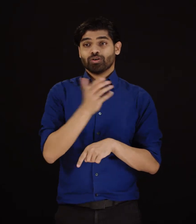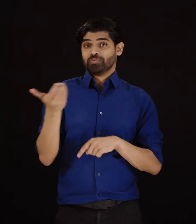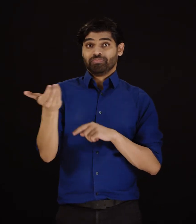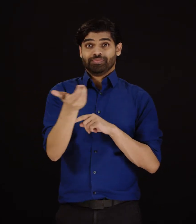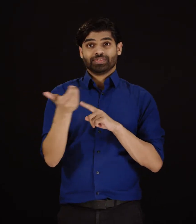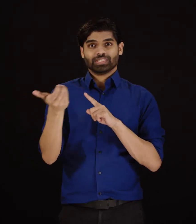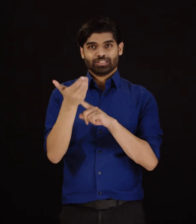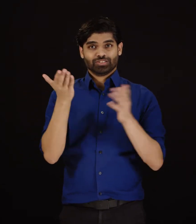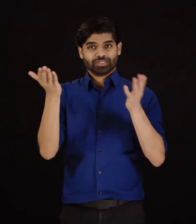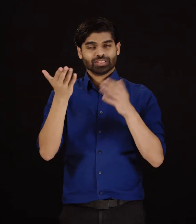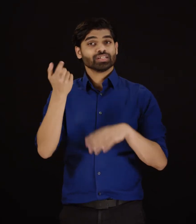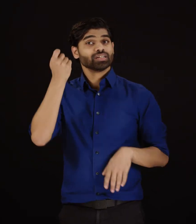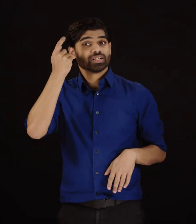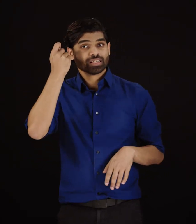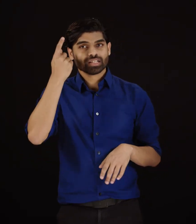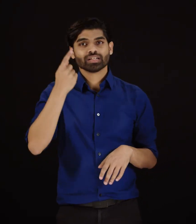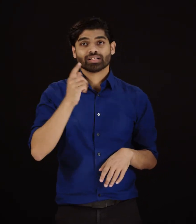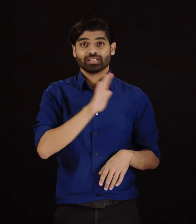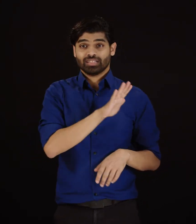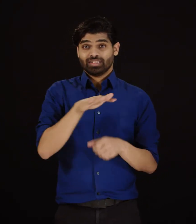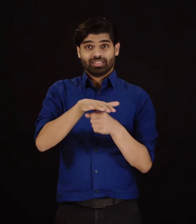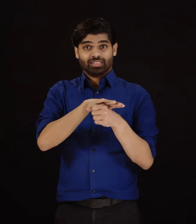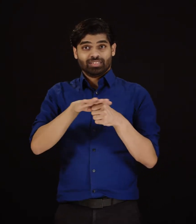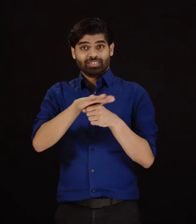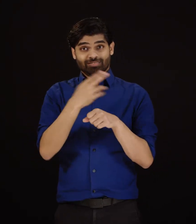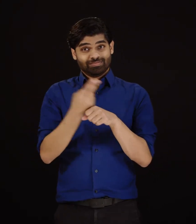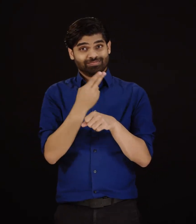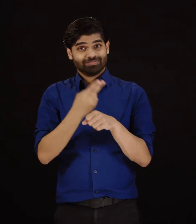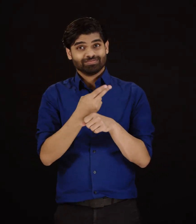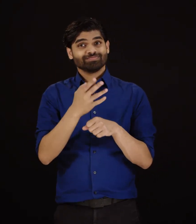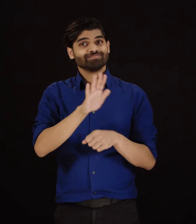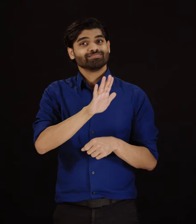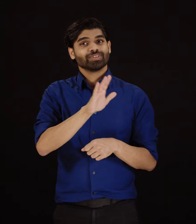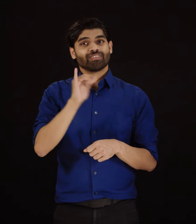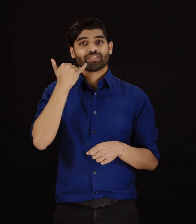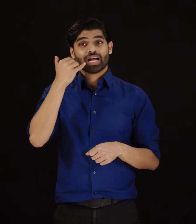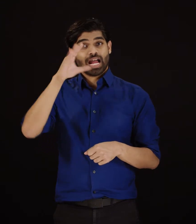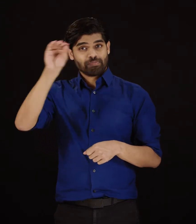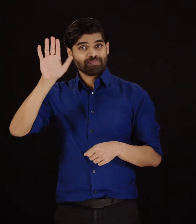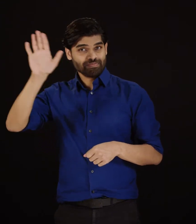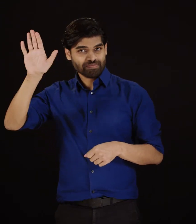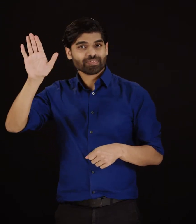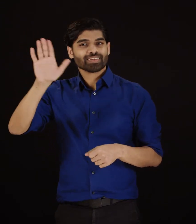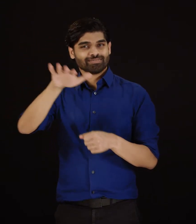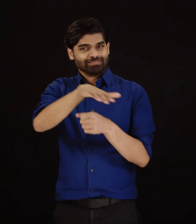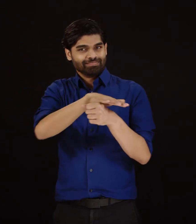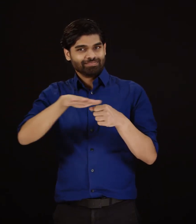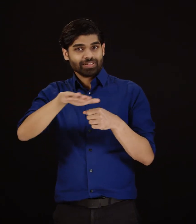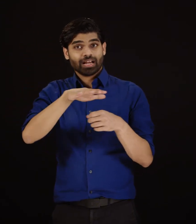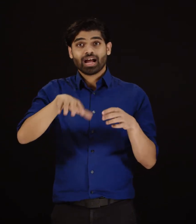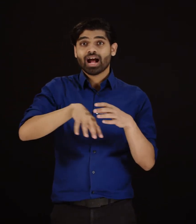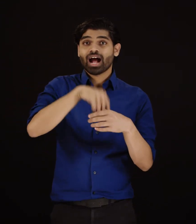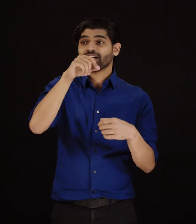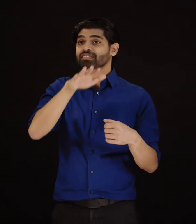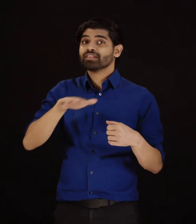service provider’s network area. Your service provider displays its network coverage area on its website, as well as